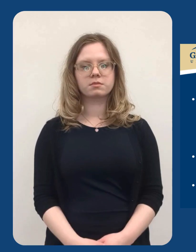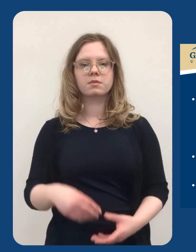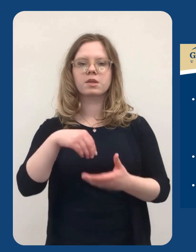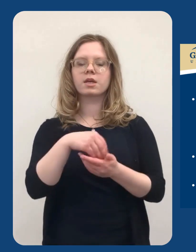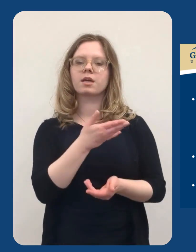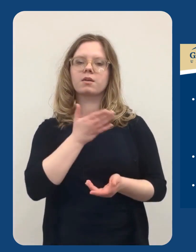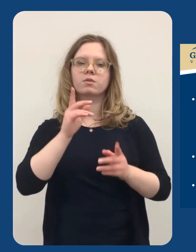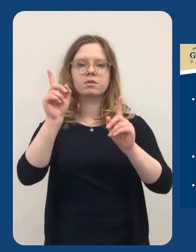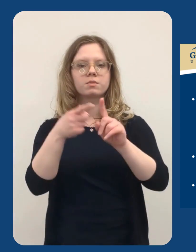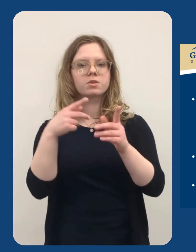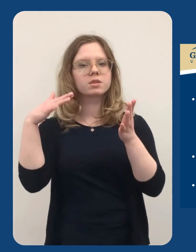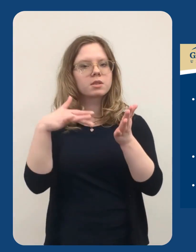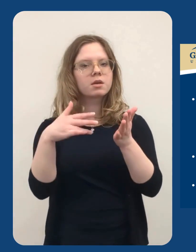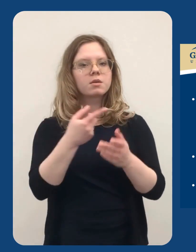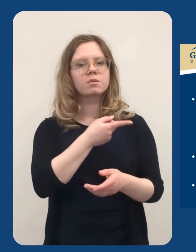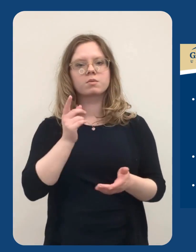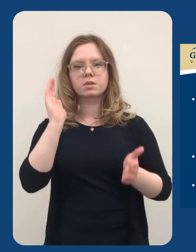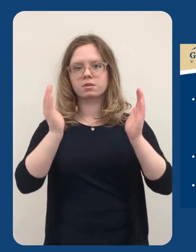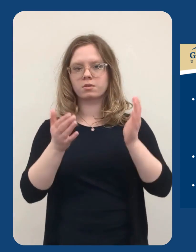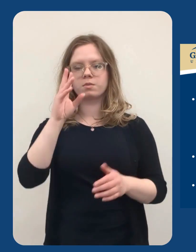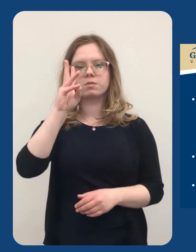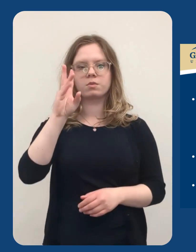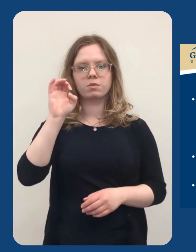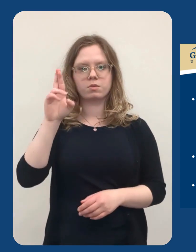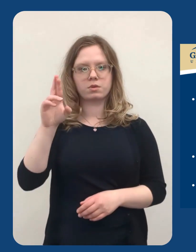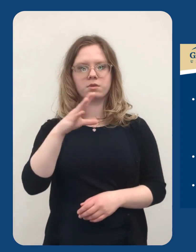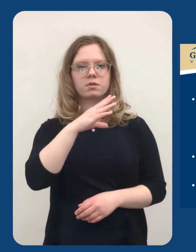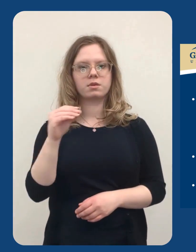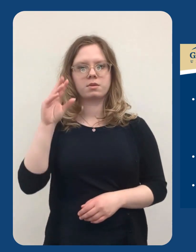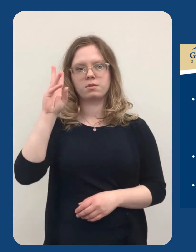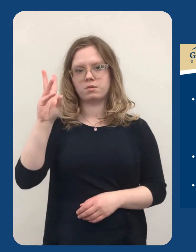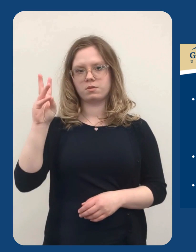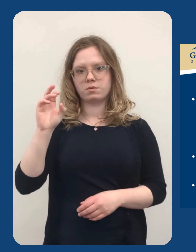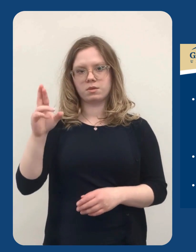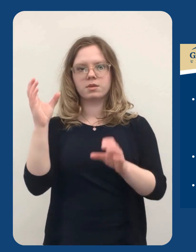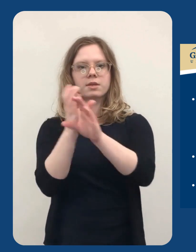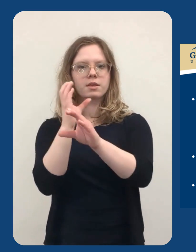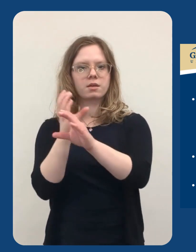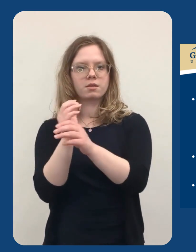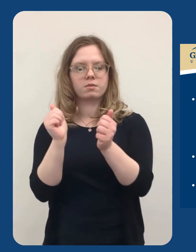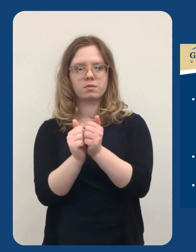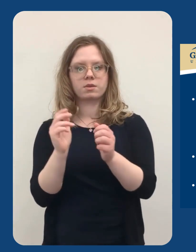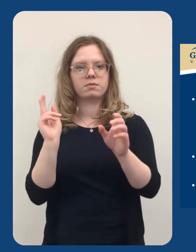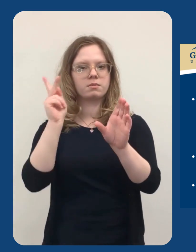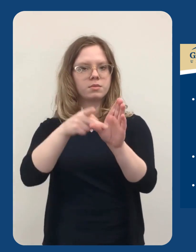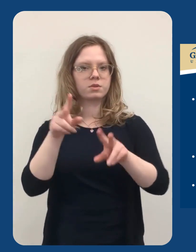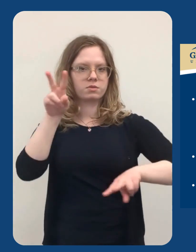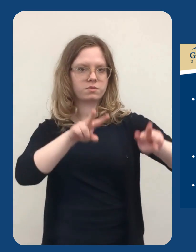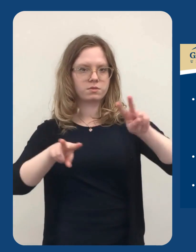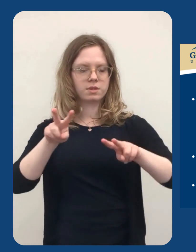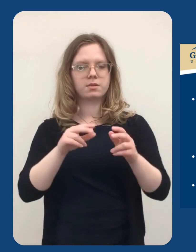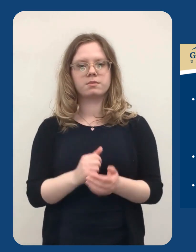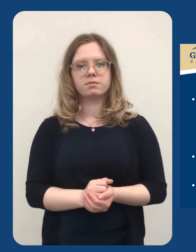In our first pilot study, we compared WER and WWER calculations with participant ratings.